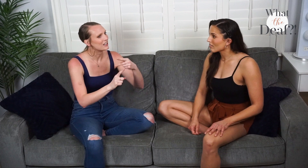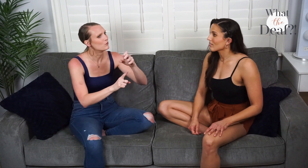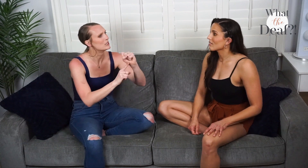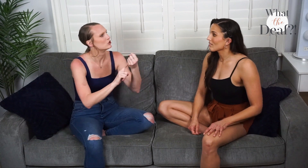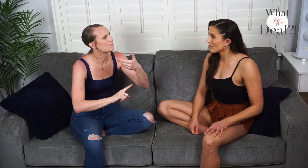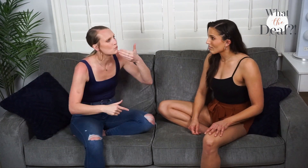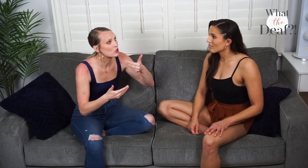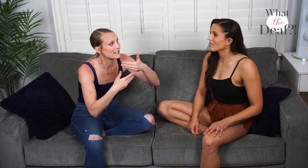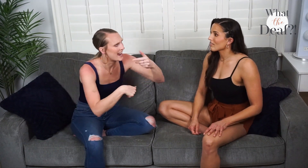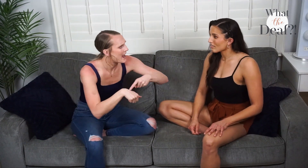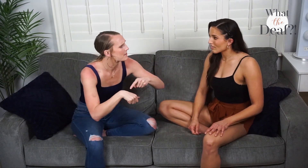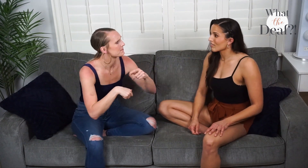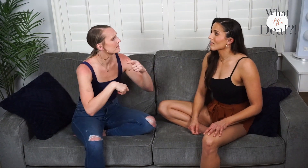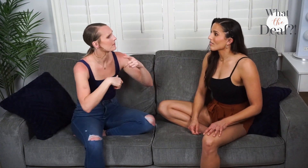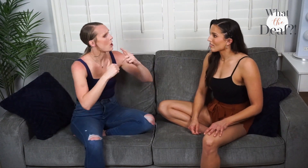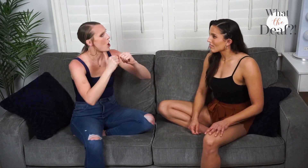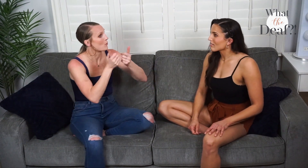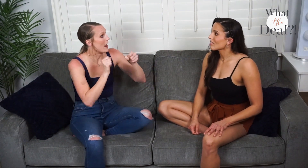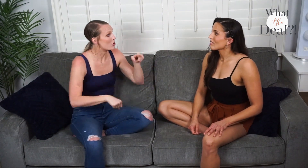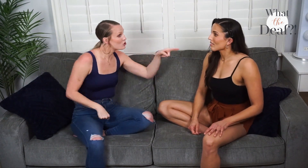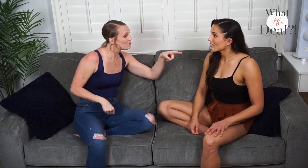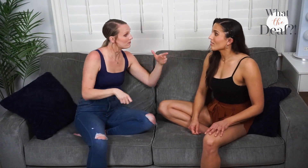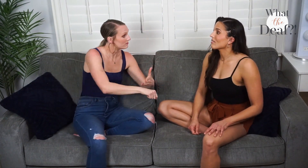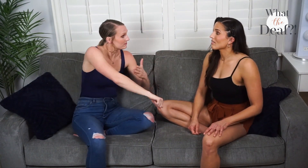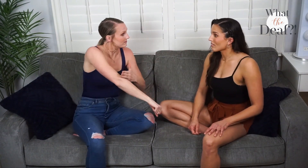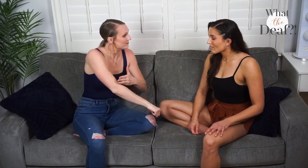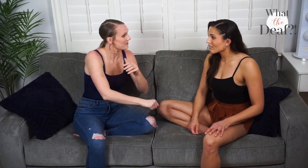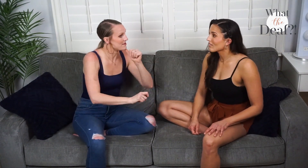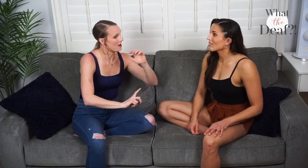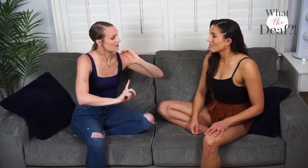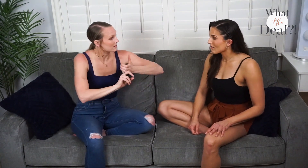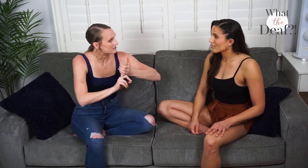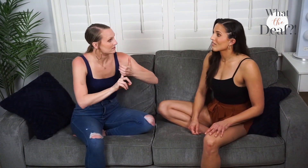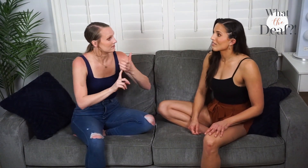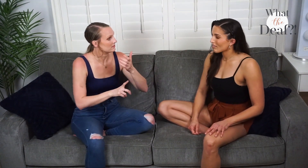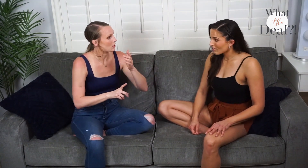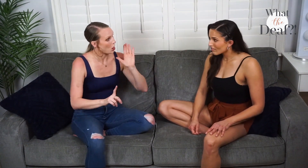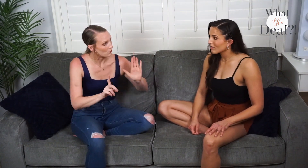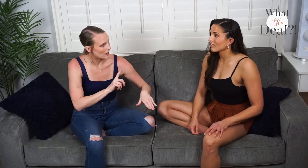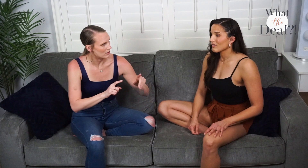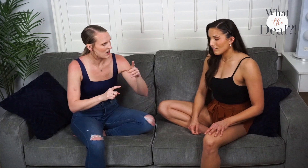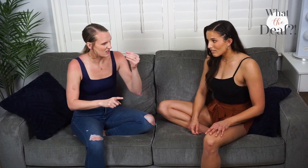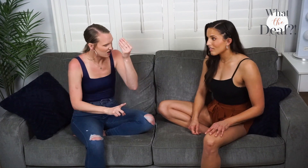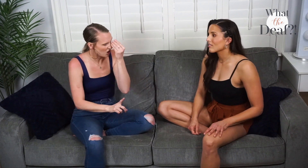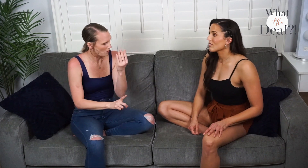how can I respond to this situation better next time? How could you, Sarah, improve and not fake it the whole way